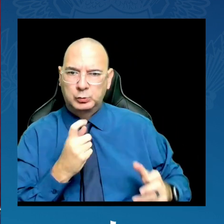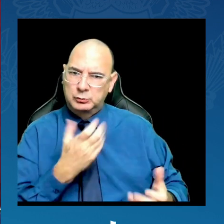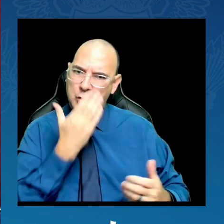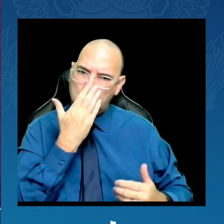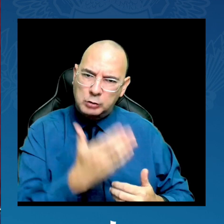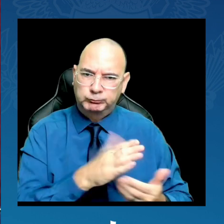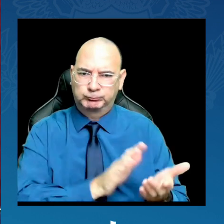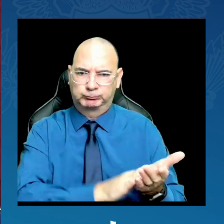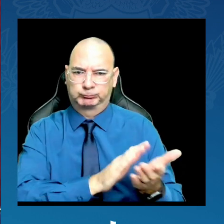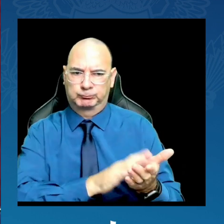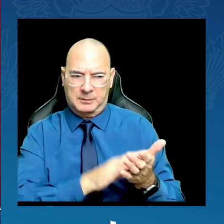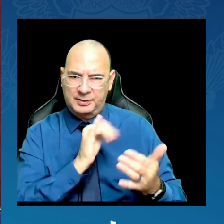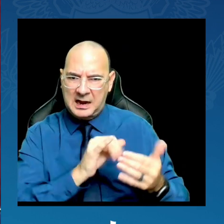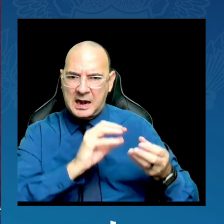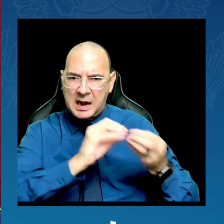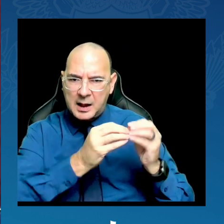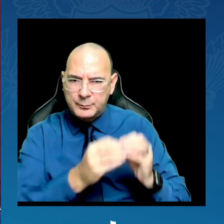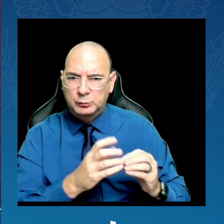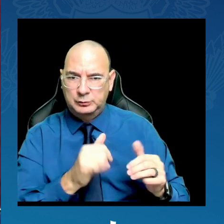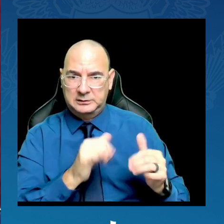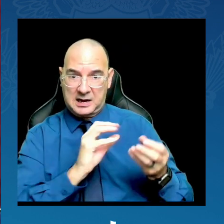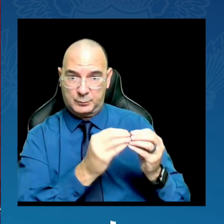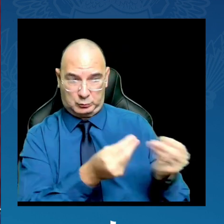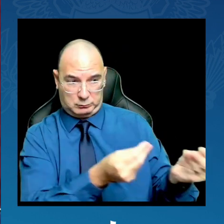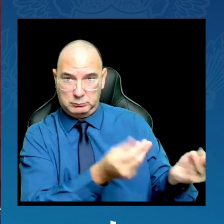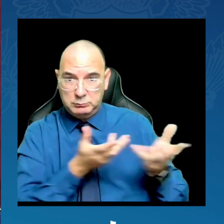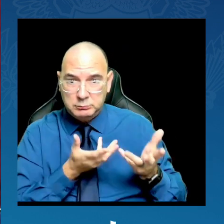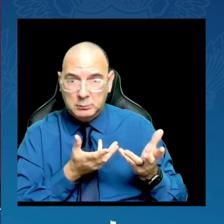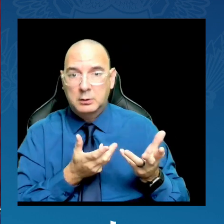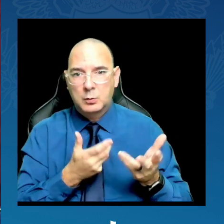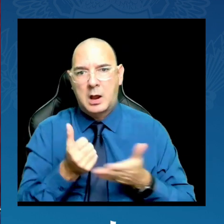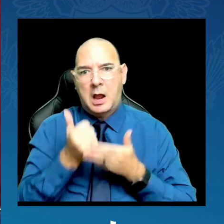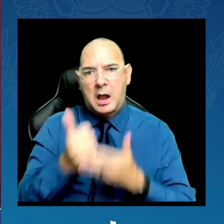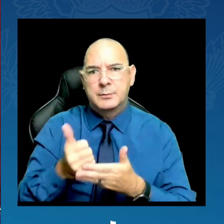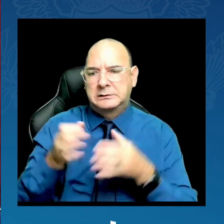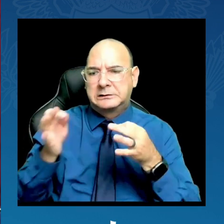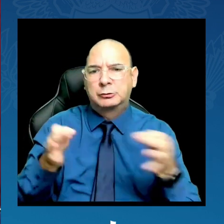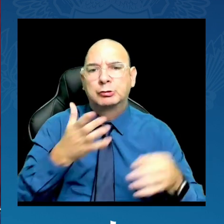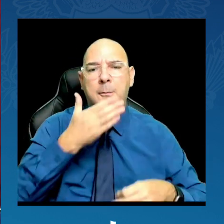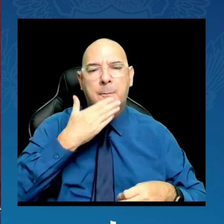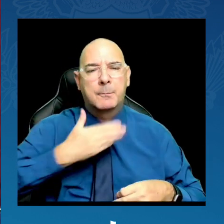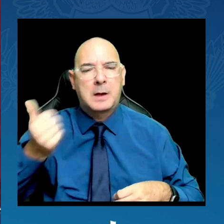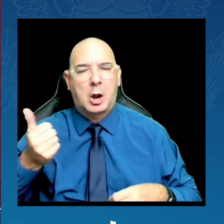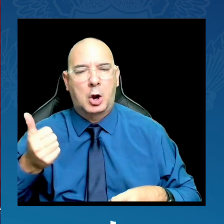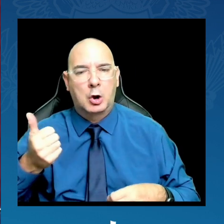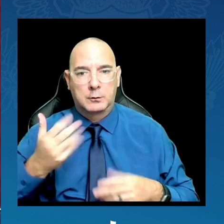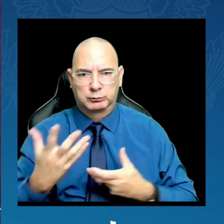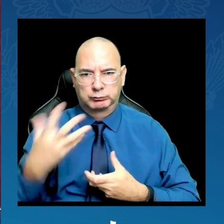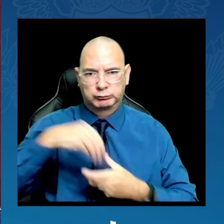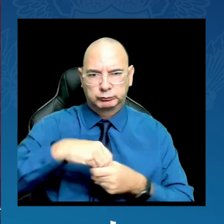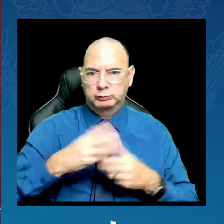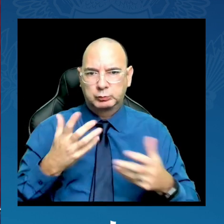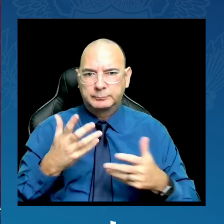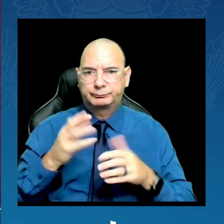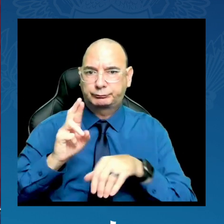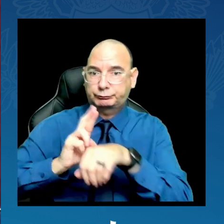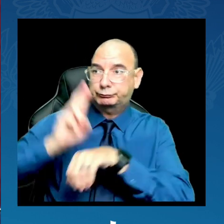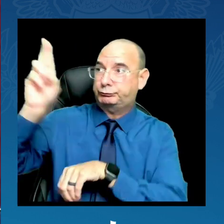It's going to help them have the capability of integrating space based data into their precision agriculture innovations.